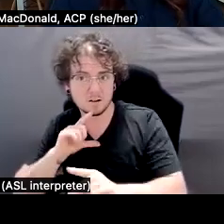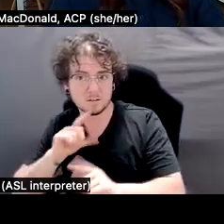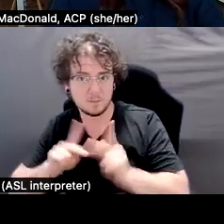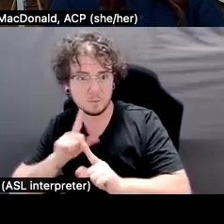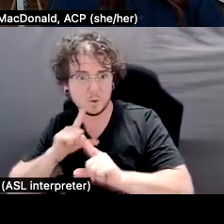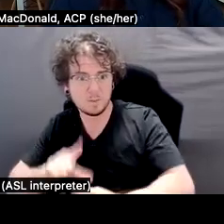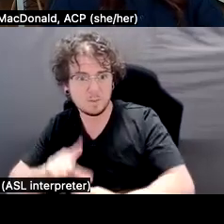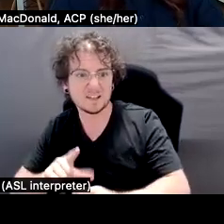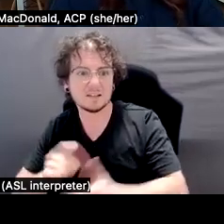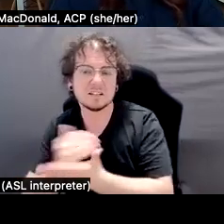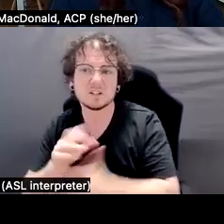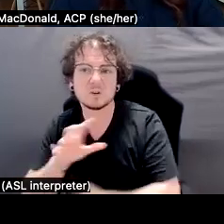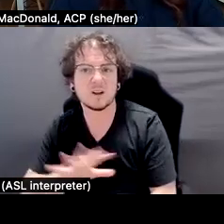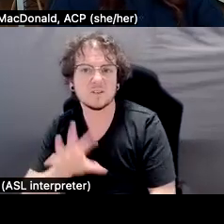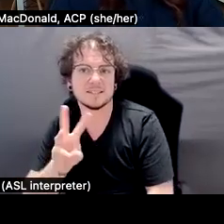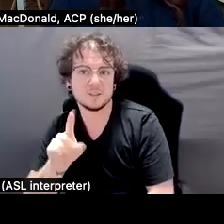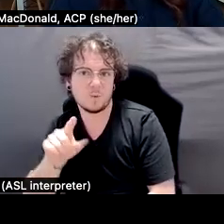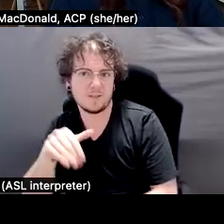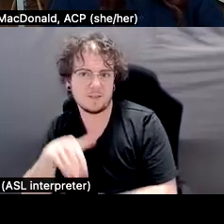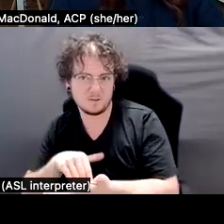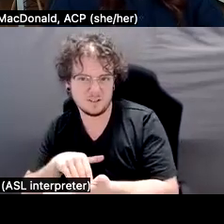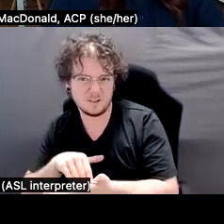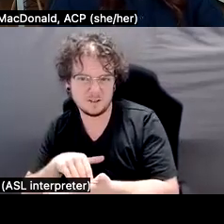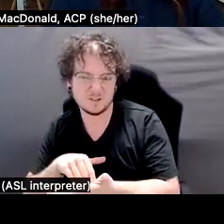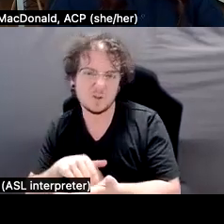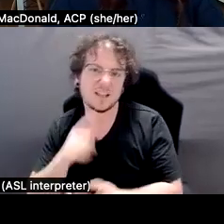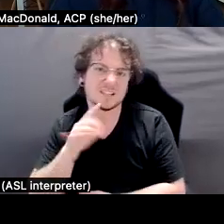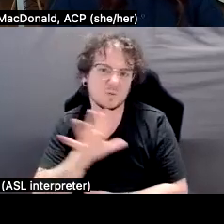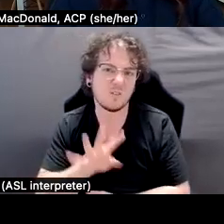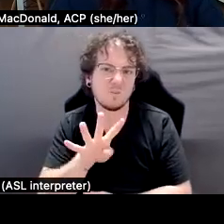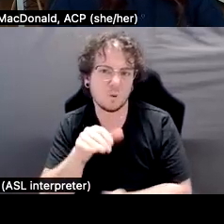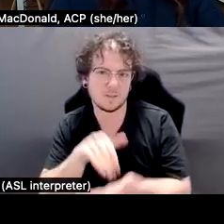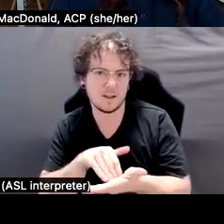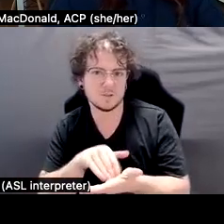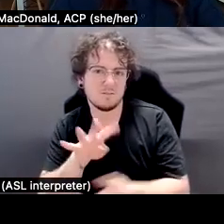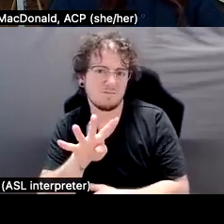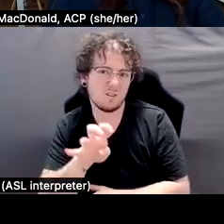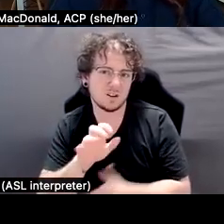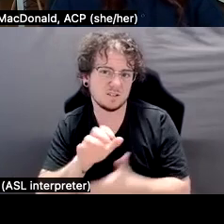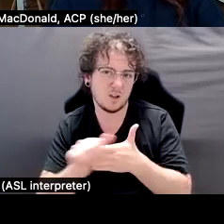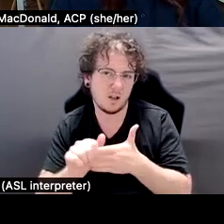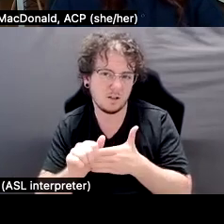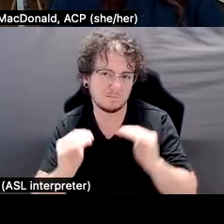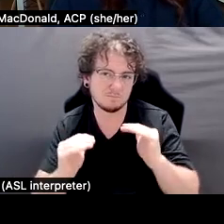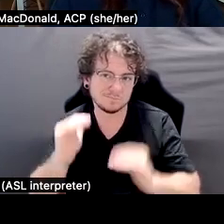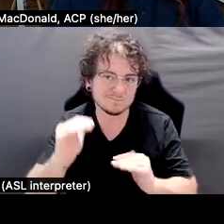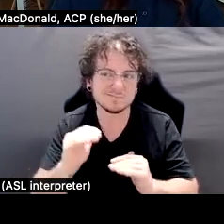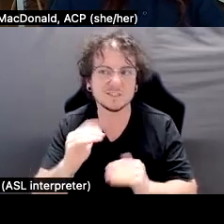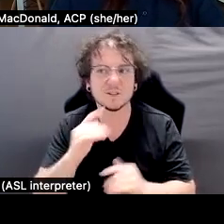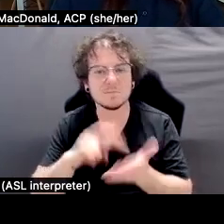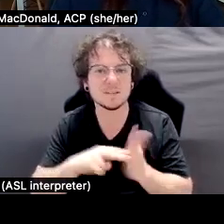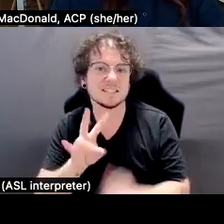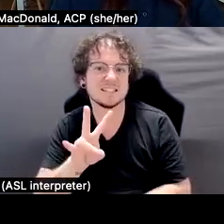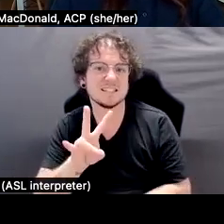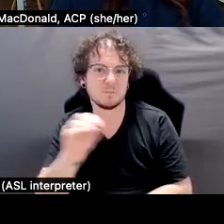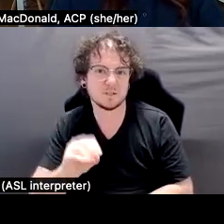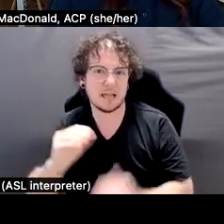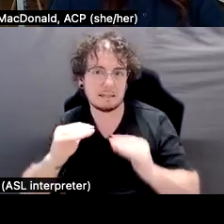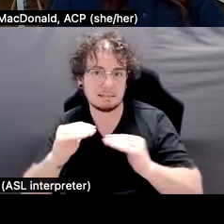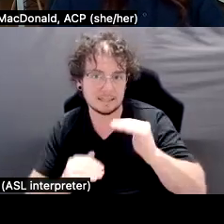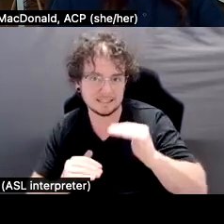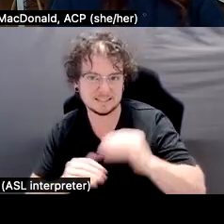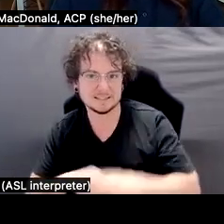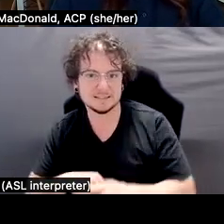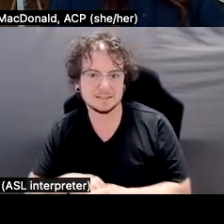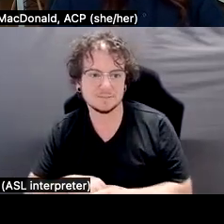that is around a $4,400 gap or roughly a 7% difference. And because BIPOC respondents made up